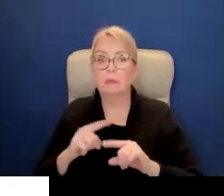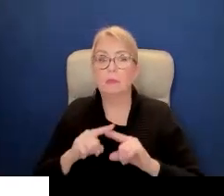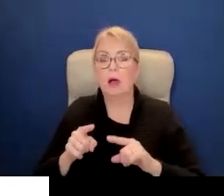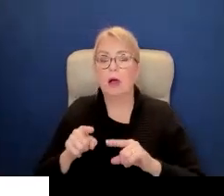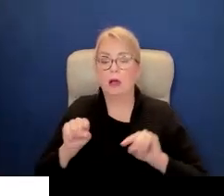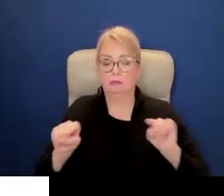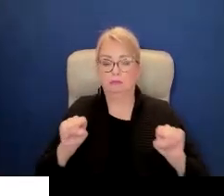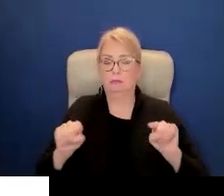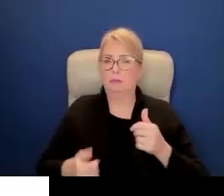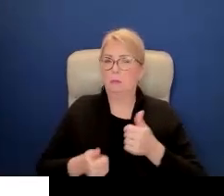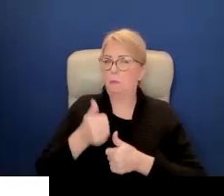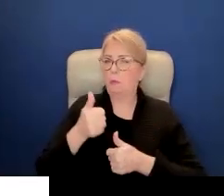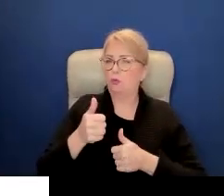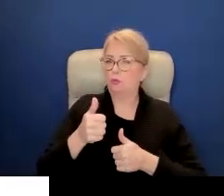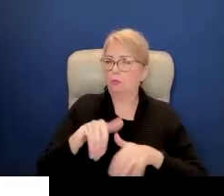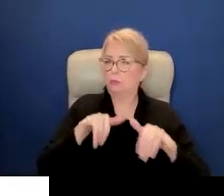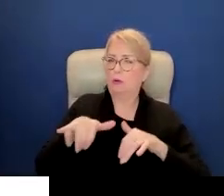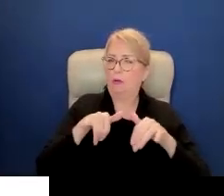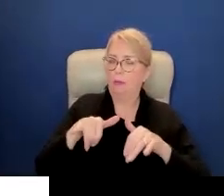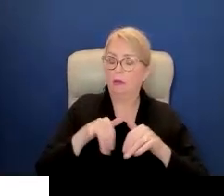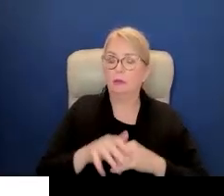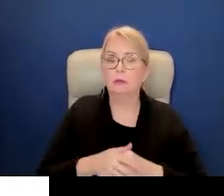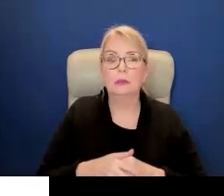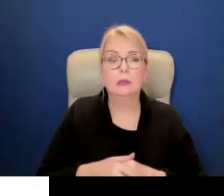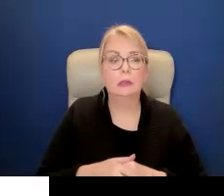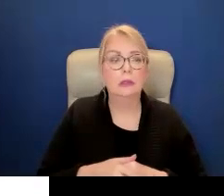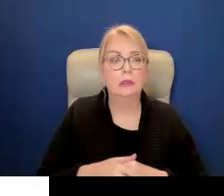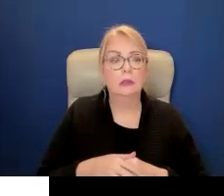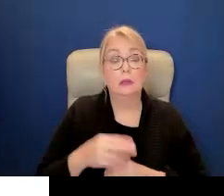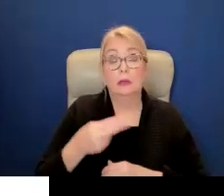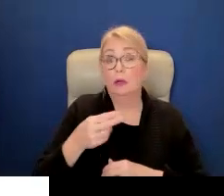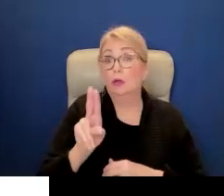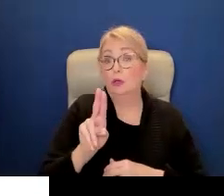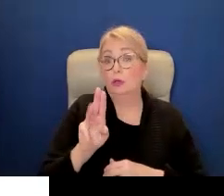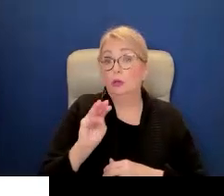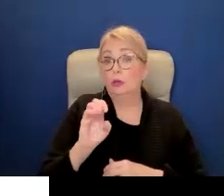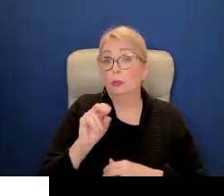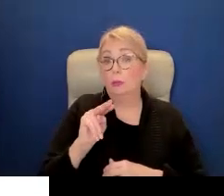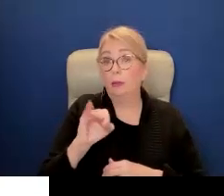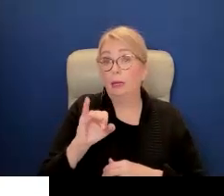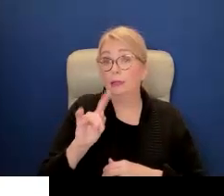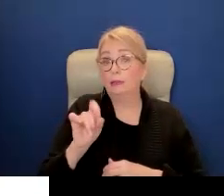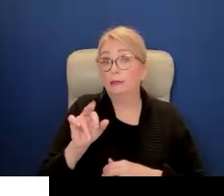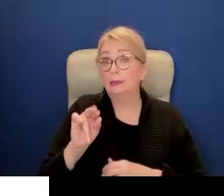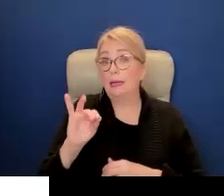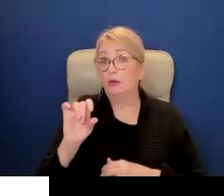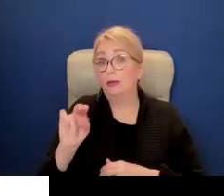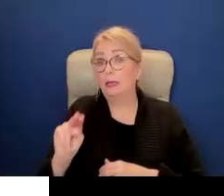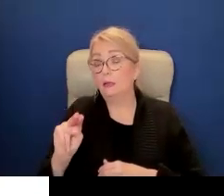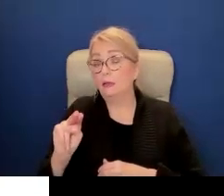And, some of those we call the humanitarian visas. And, we do presentations